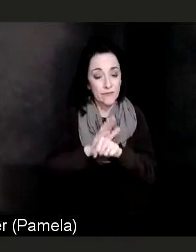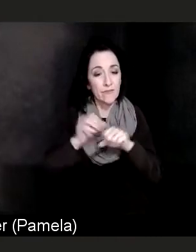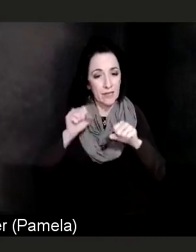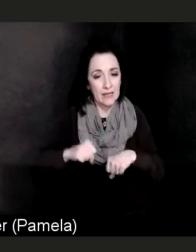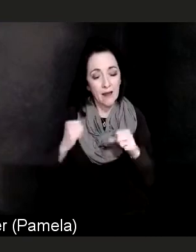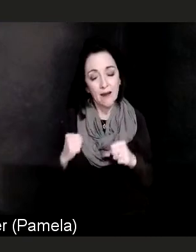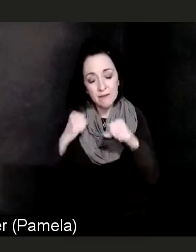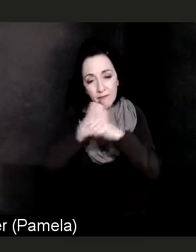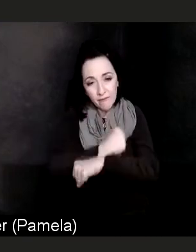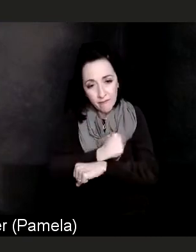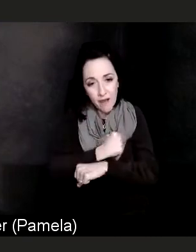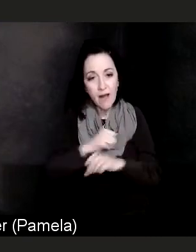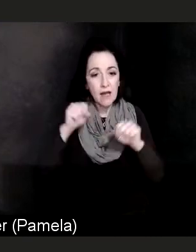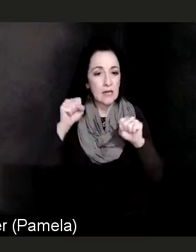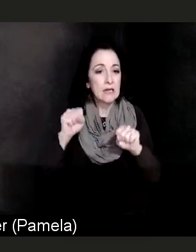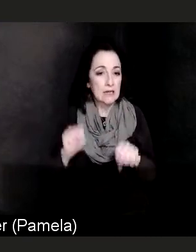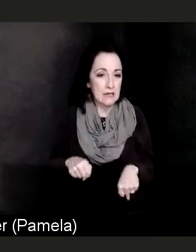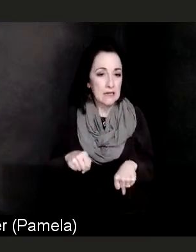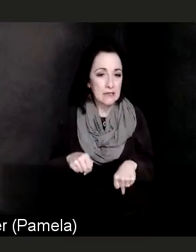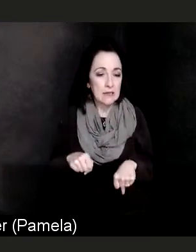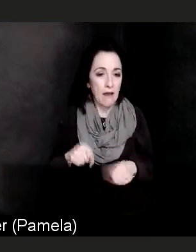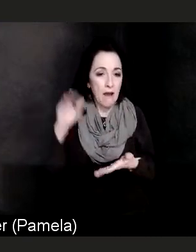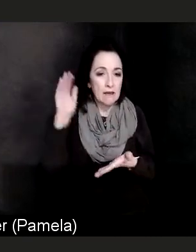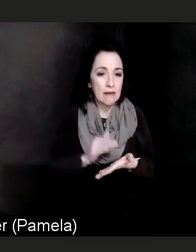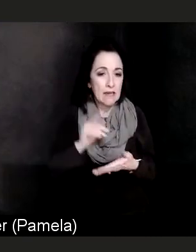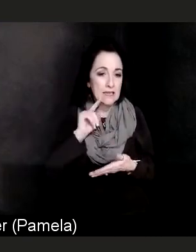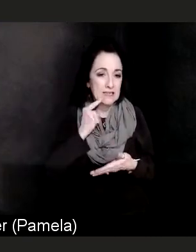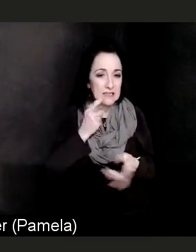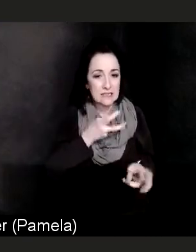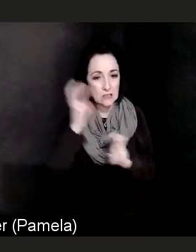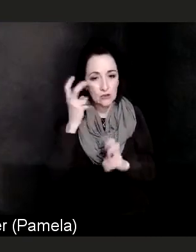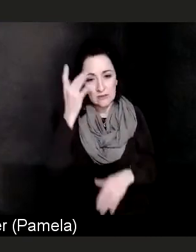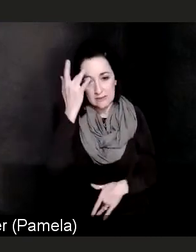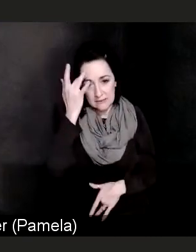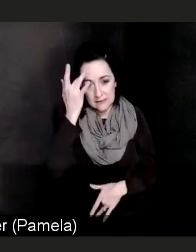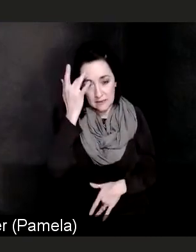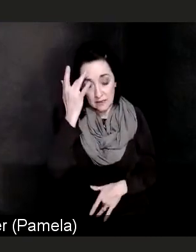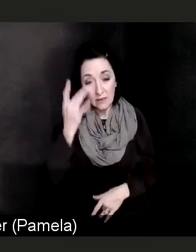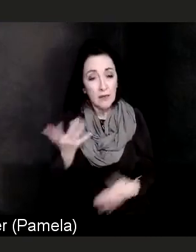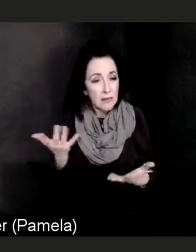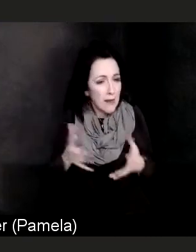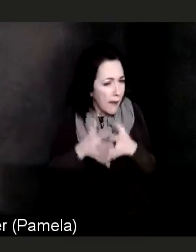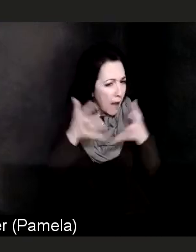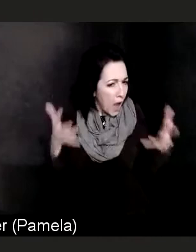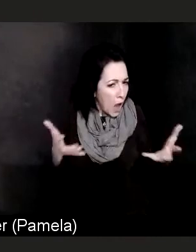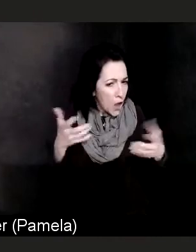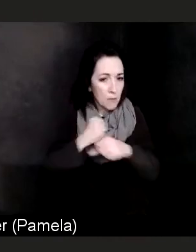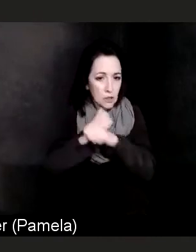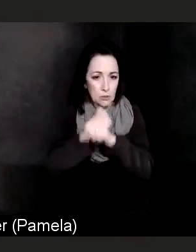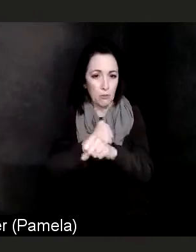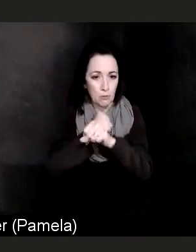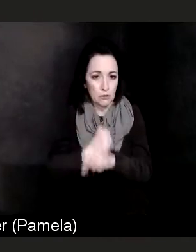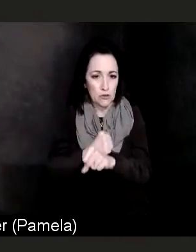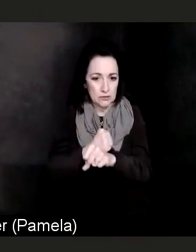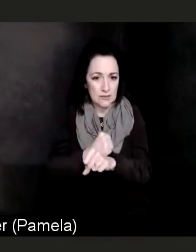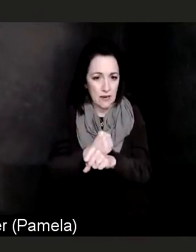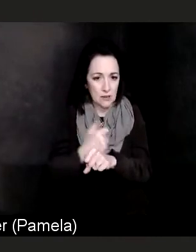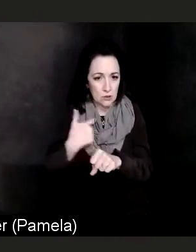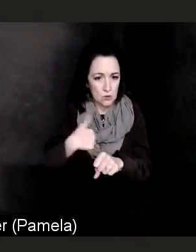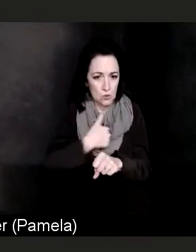is how much protection these vaccines actually provide us from becoming infected with a virus.